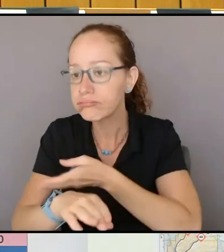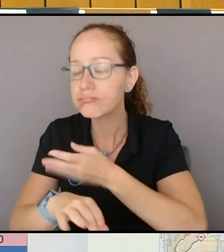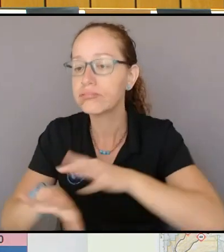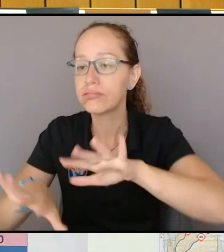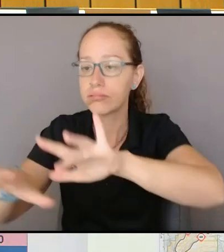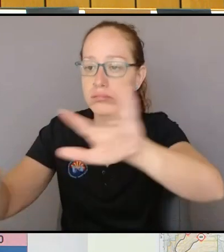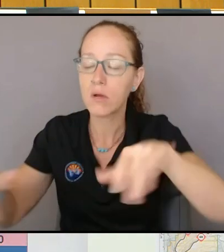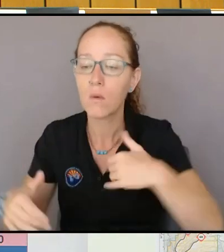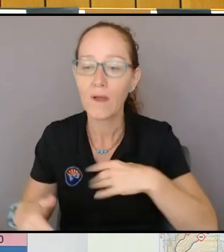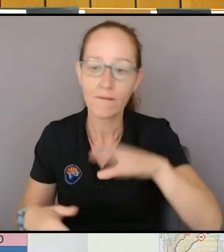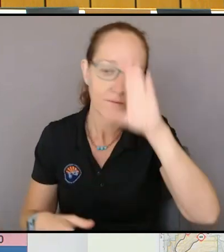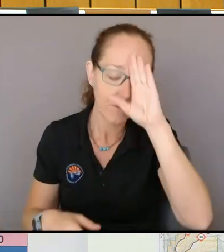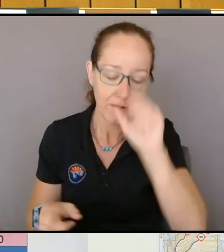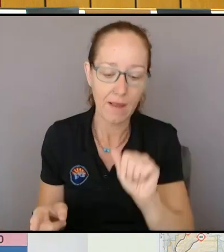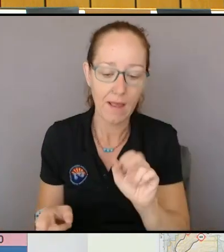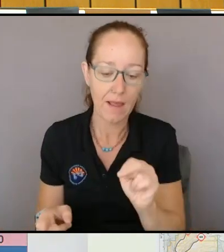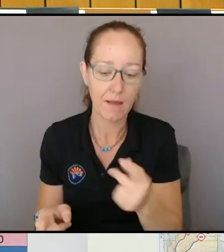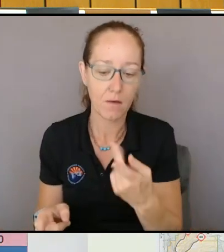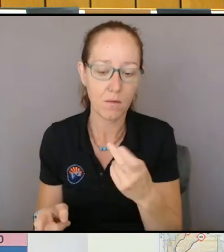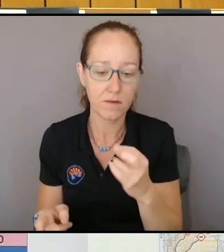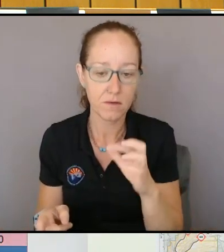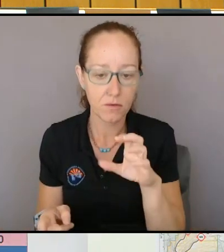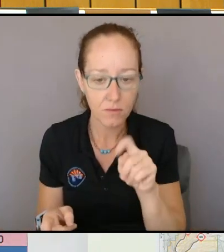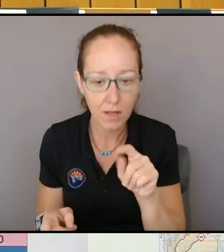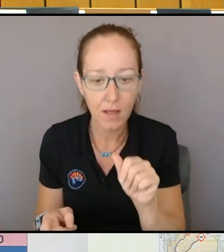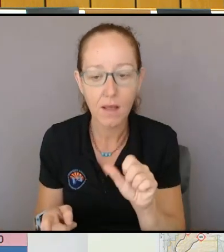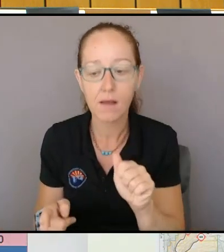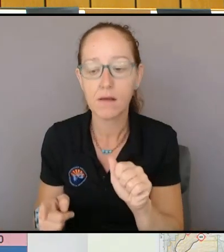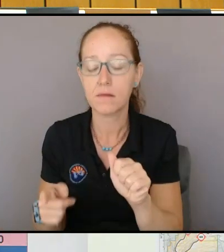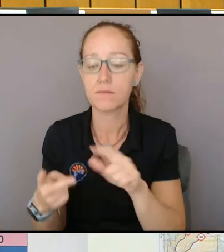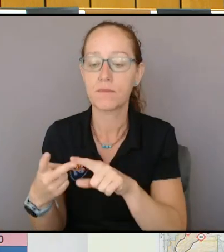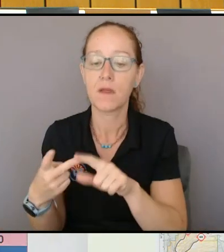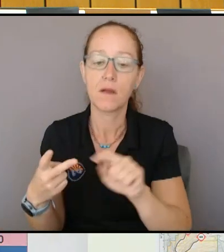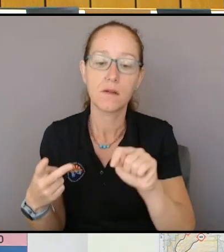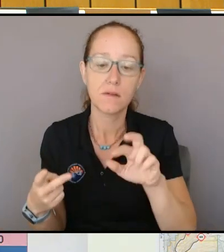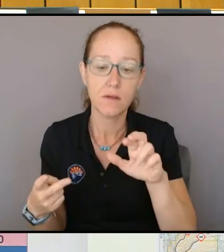to not only prep homes out towards the 75/518 junction, but